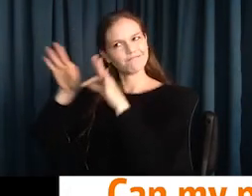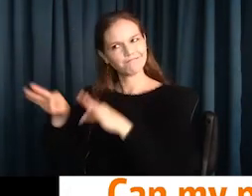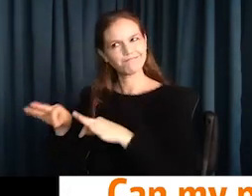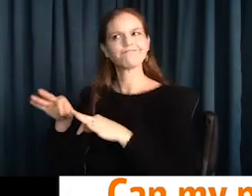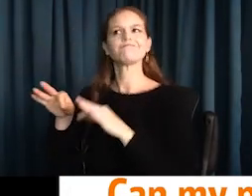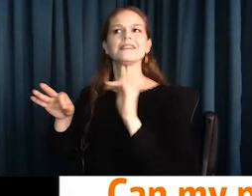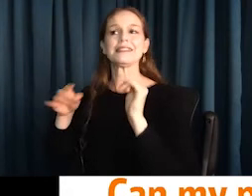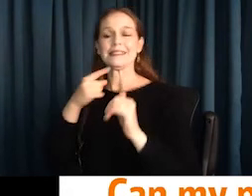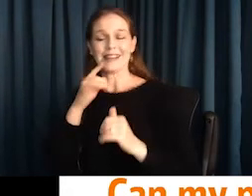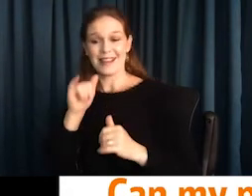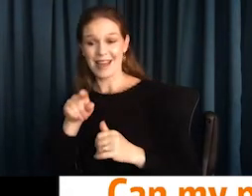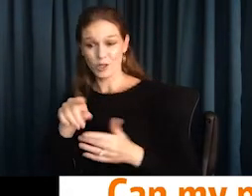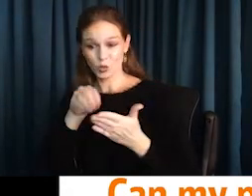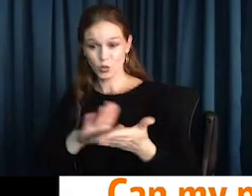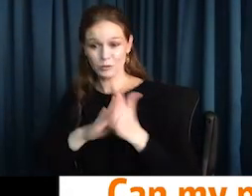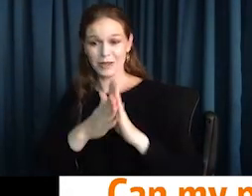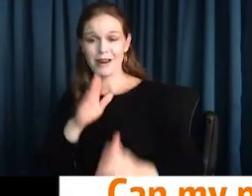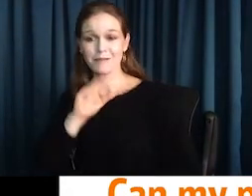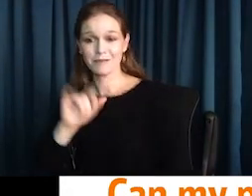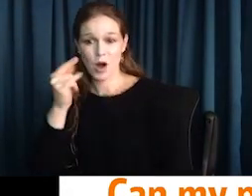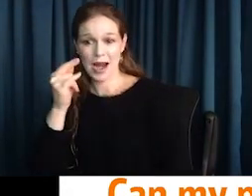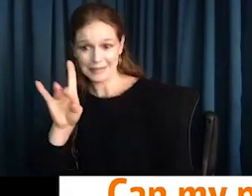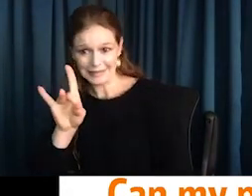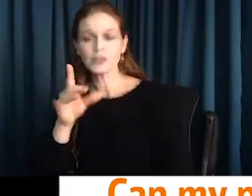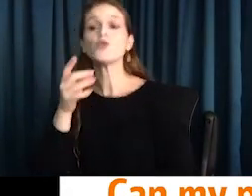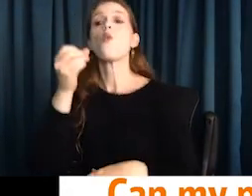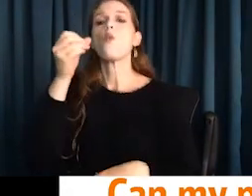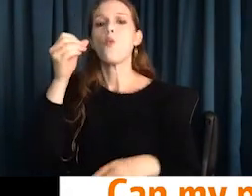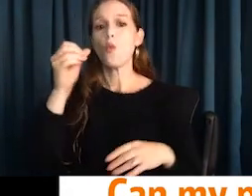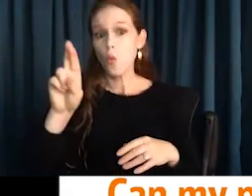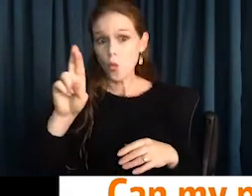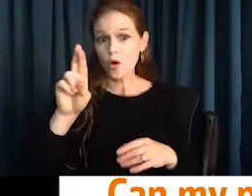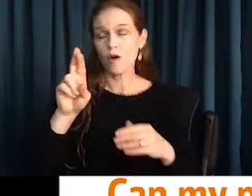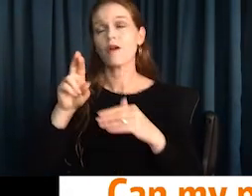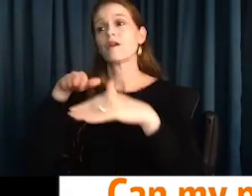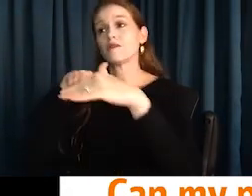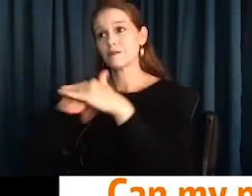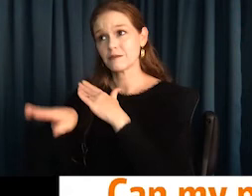once he/she reaches the age of 18 or starts to attend a school beyond the high school level.